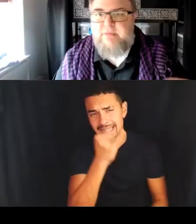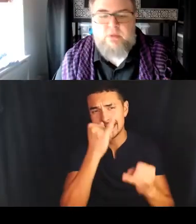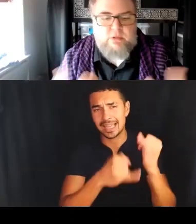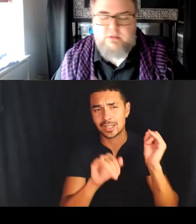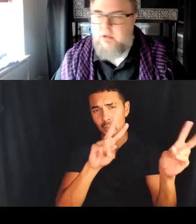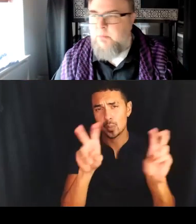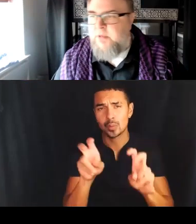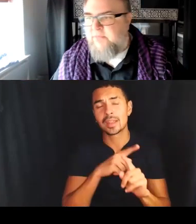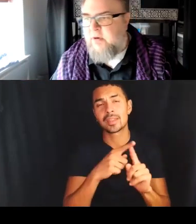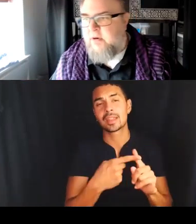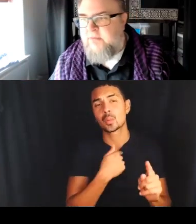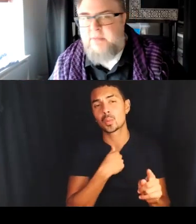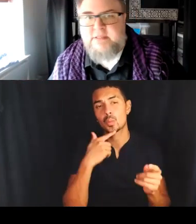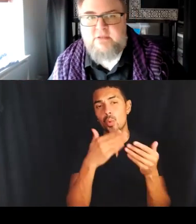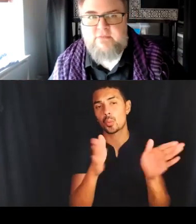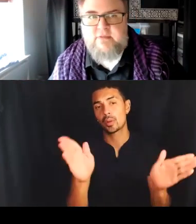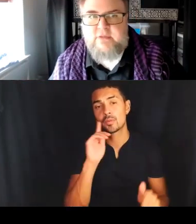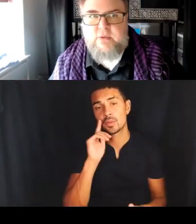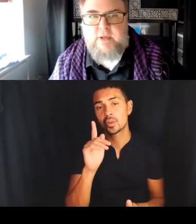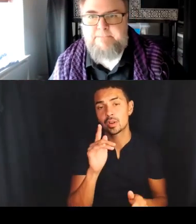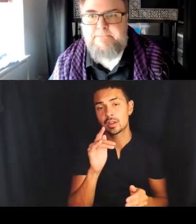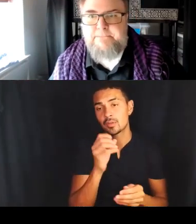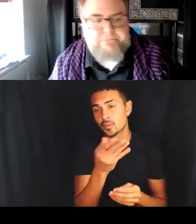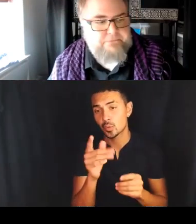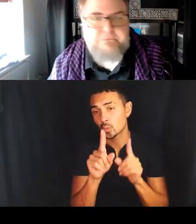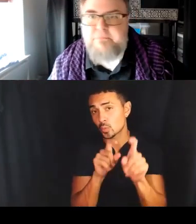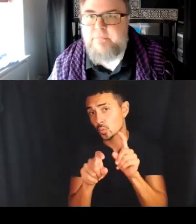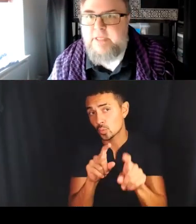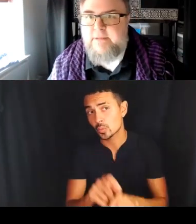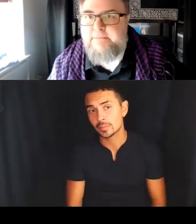and then we'll open up for a few minutes of Q and A? Yeah,